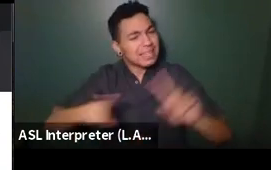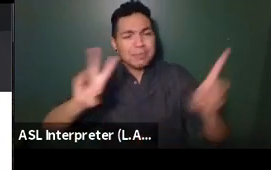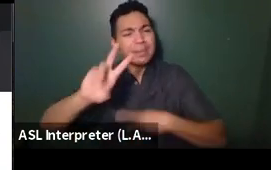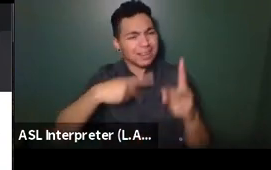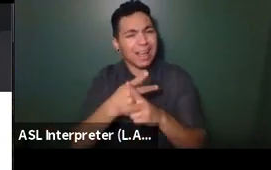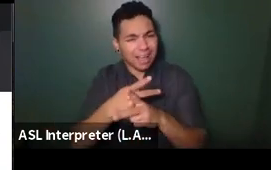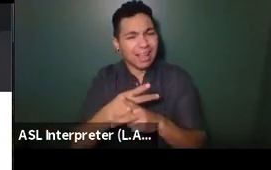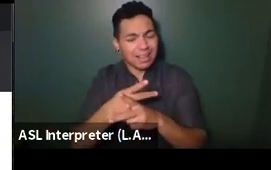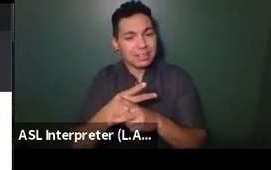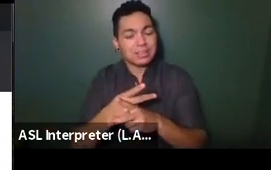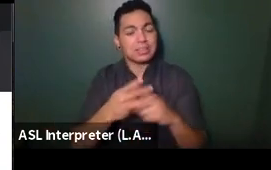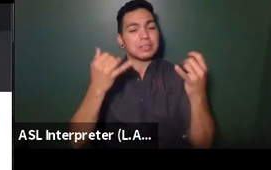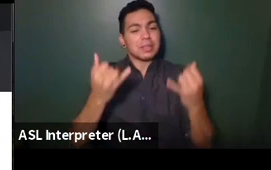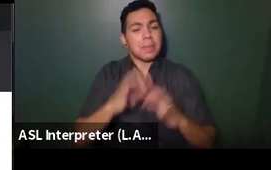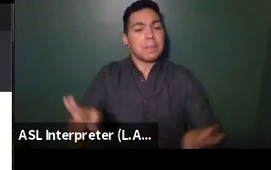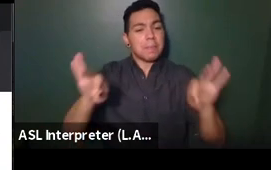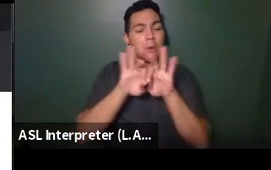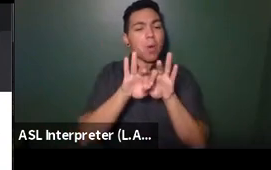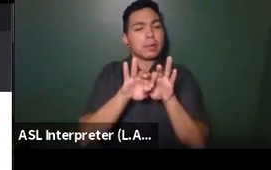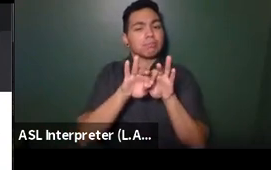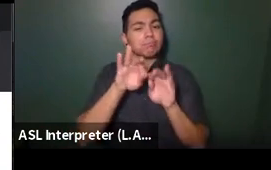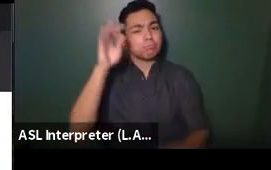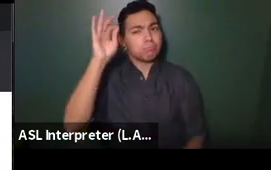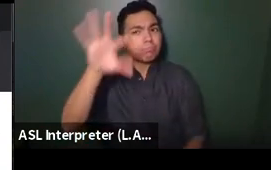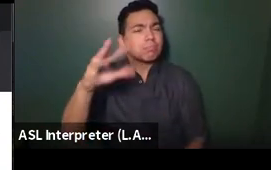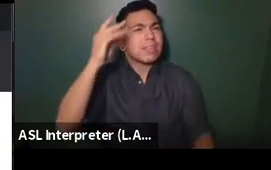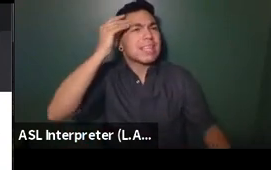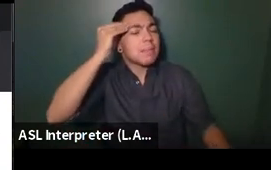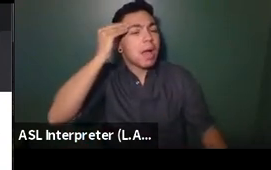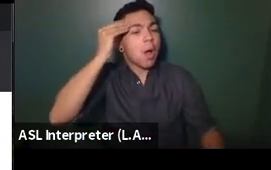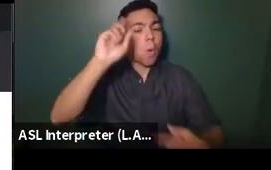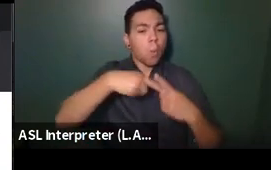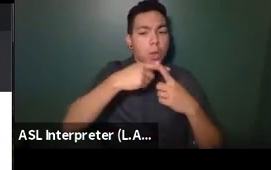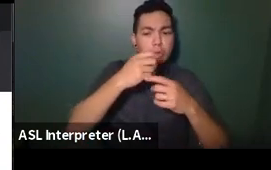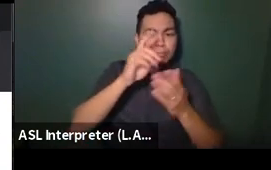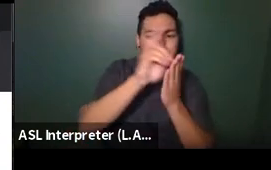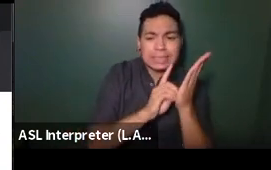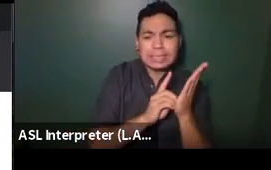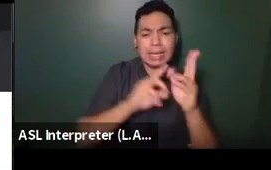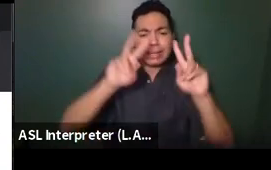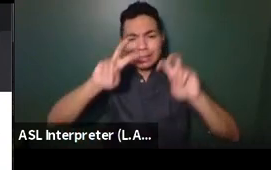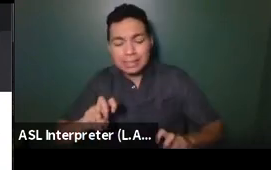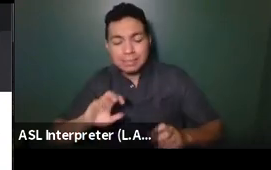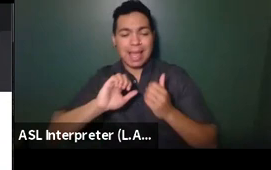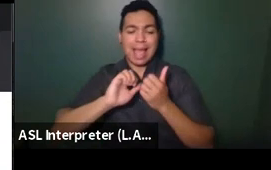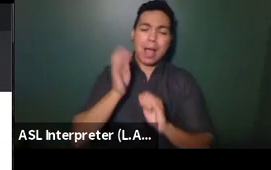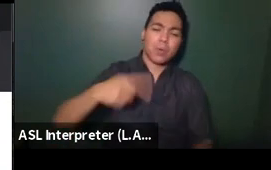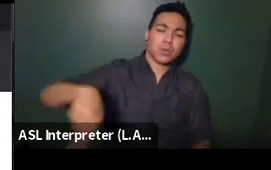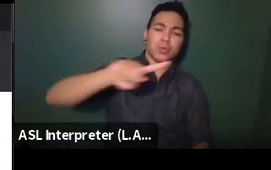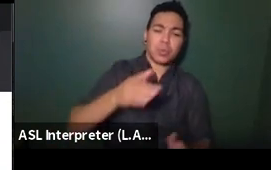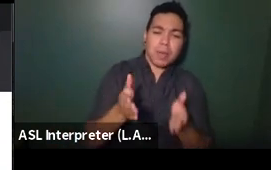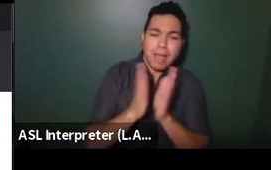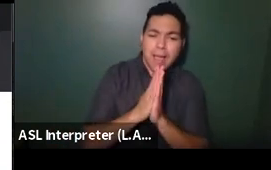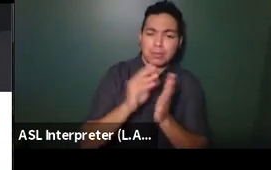Jeff Crawford: So just asking a question today. Be mindful when you're making your assessments. How is it that you're really going to ask questions of students and how you're going to get to know that.